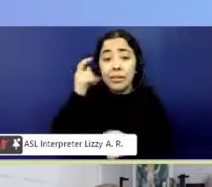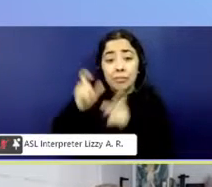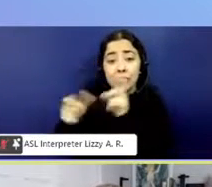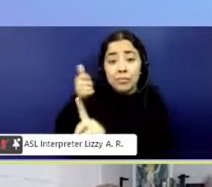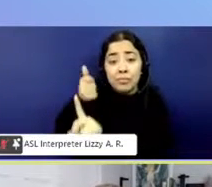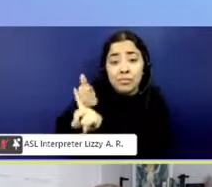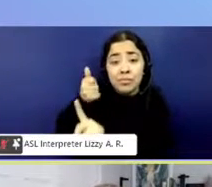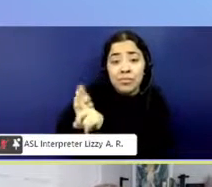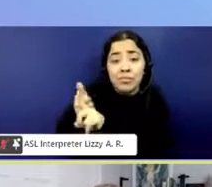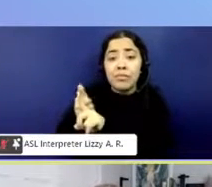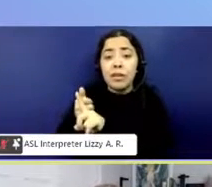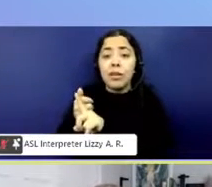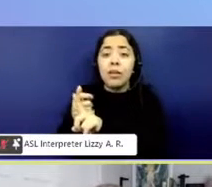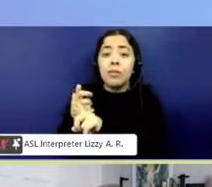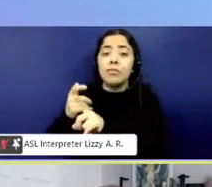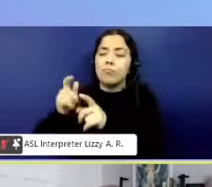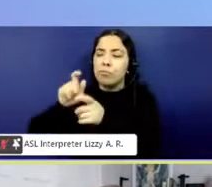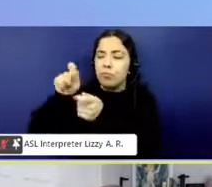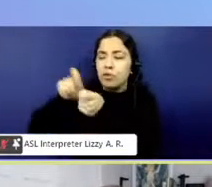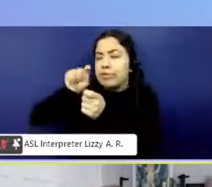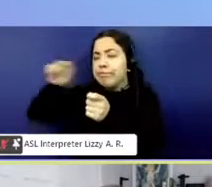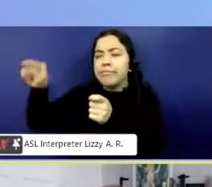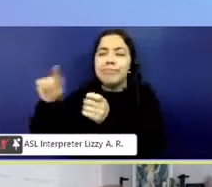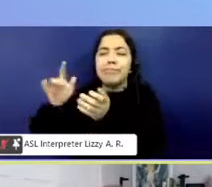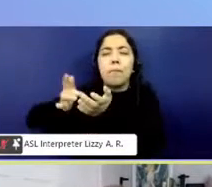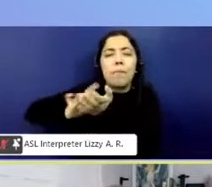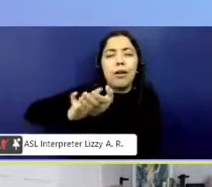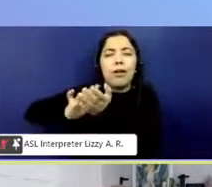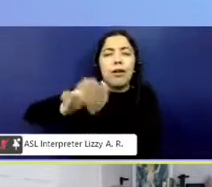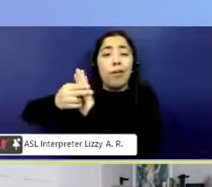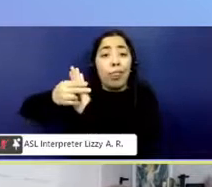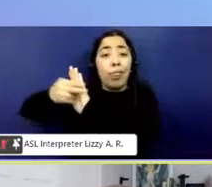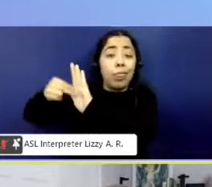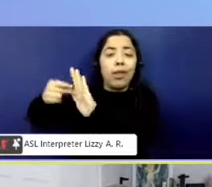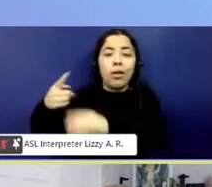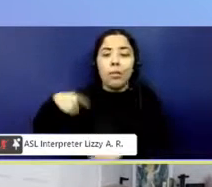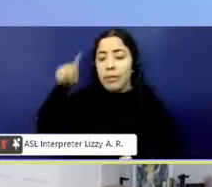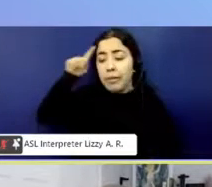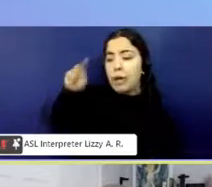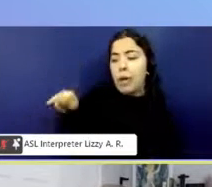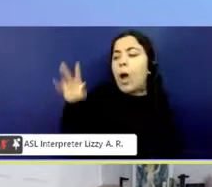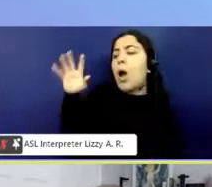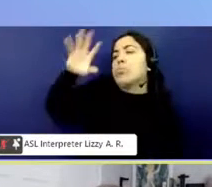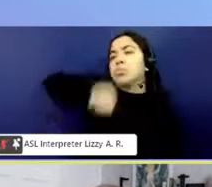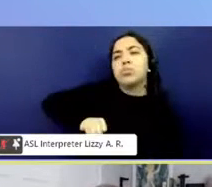cognitive guide we avoid many of those pitfalls by directing away from the impulse to become experts